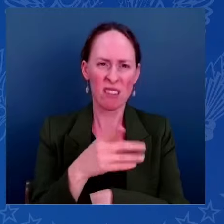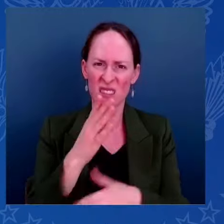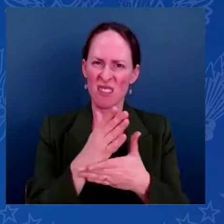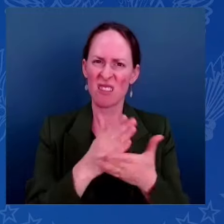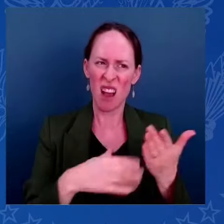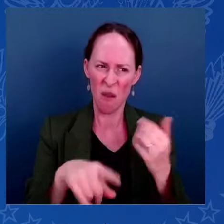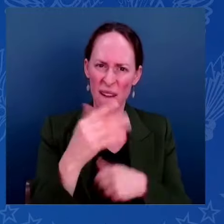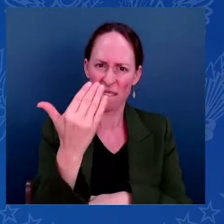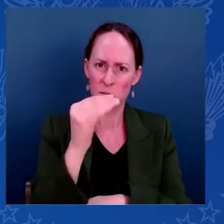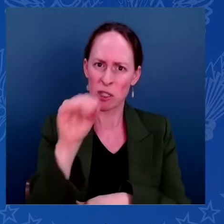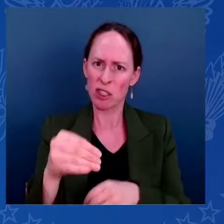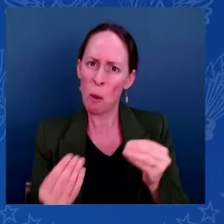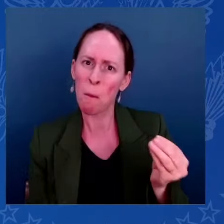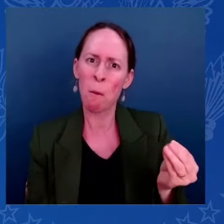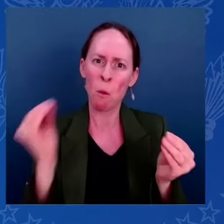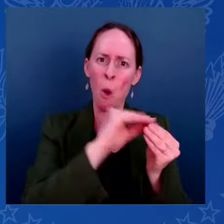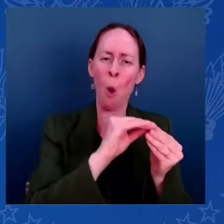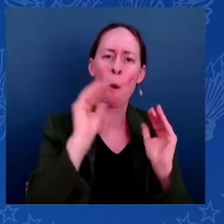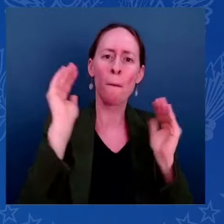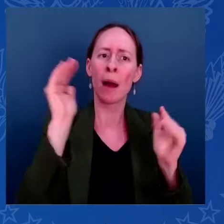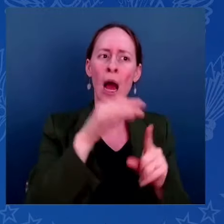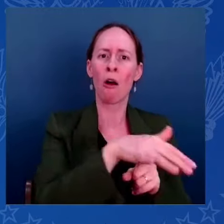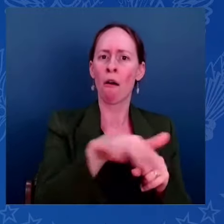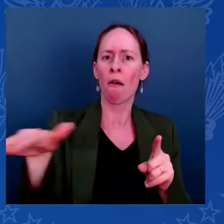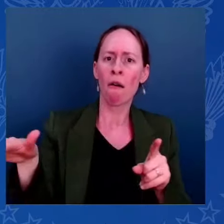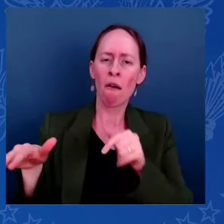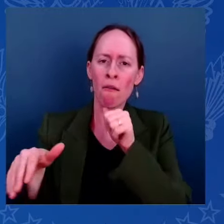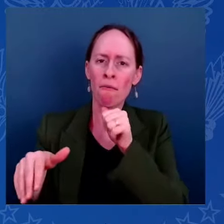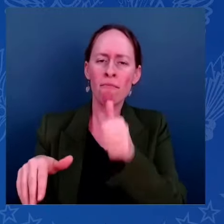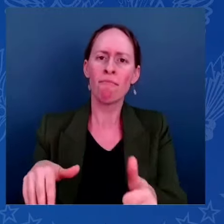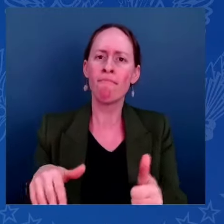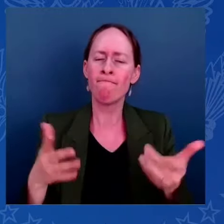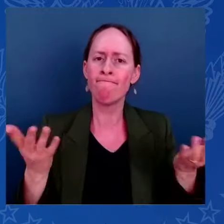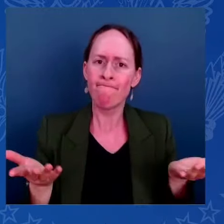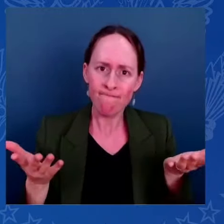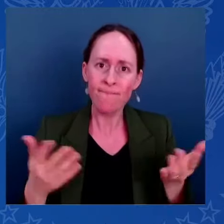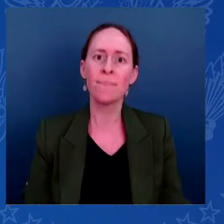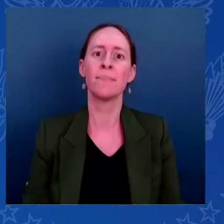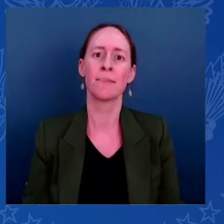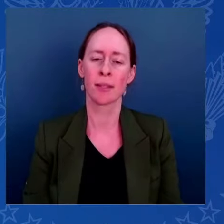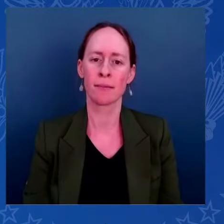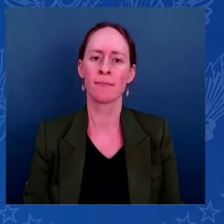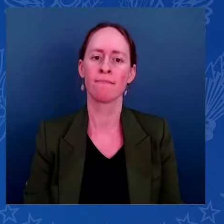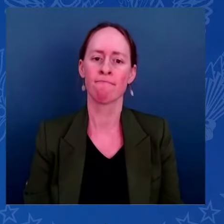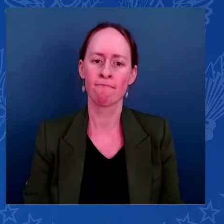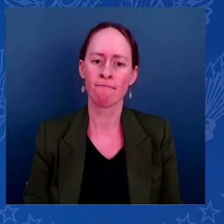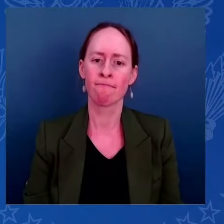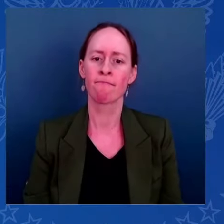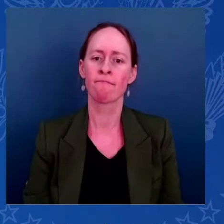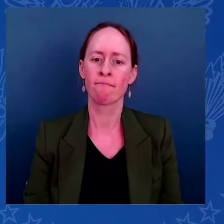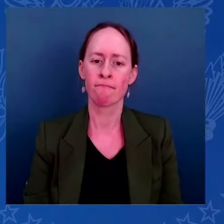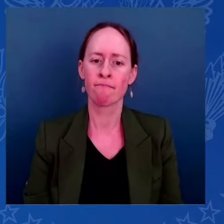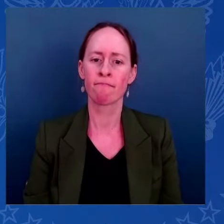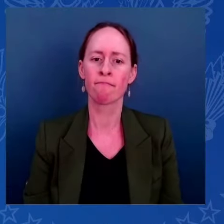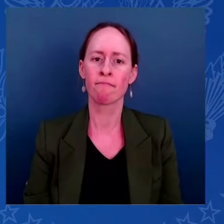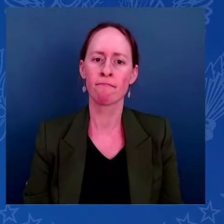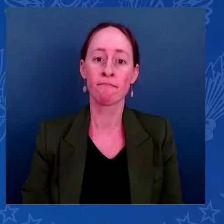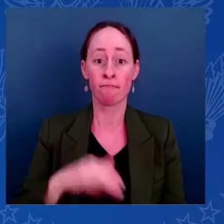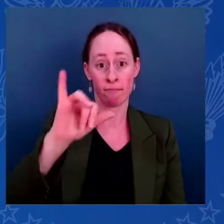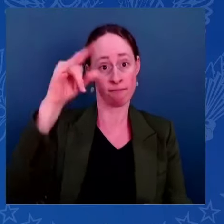or, equally as dangerous, Route 9 in the United -- in the state of Delaware. We had the highest cancer resear- --